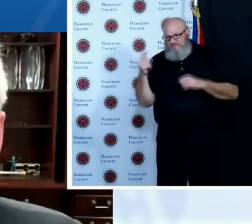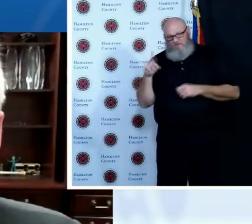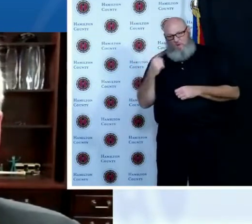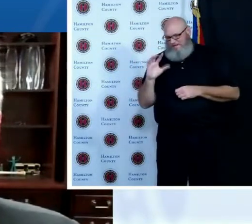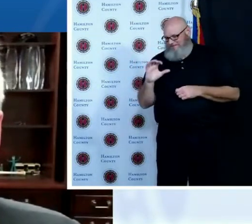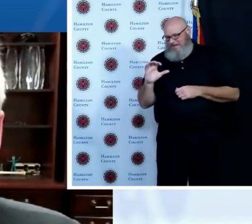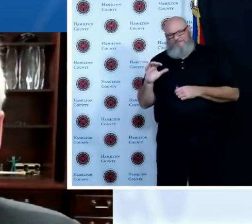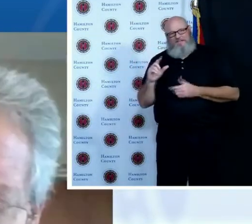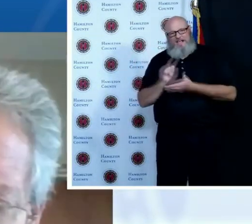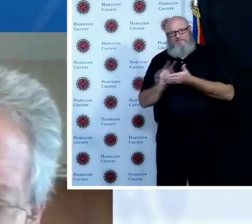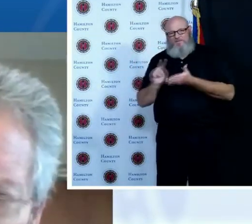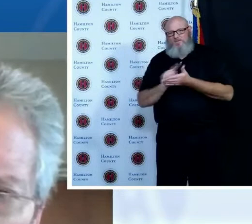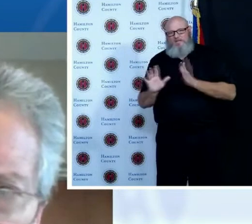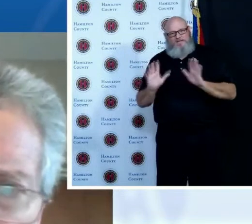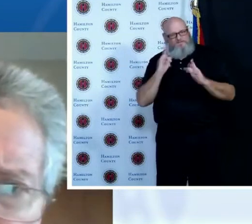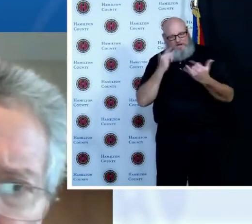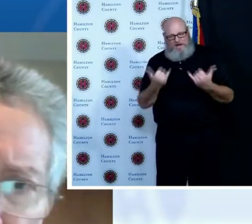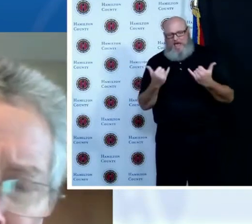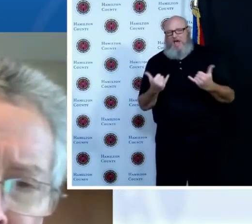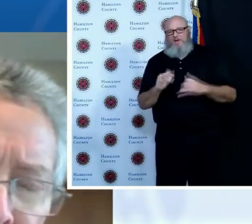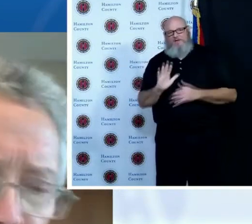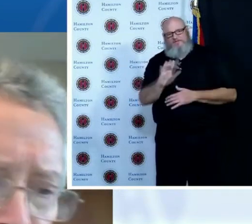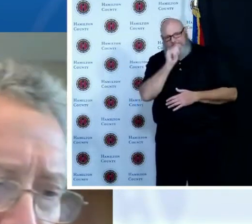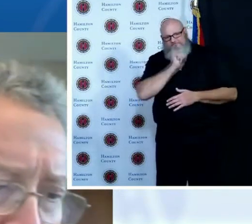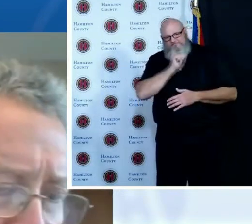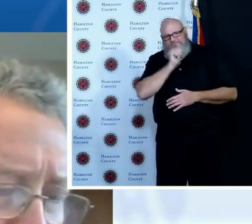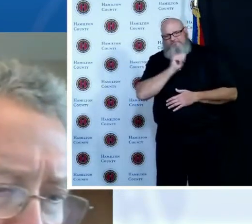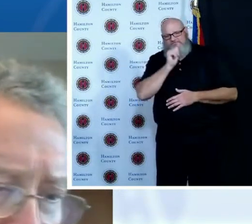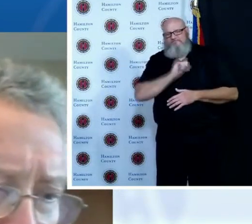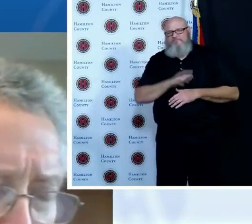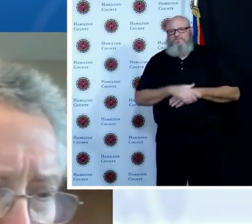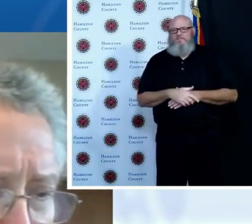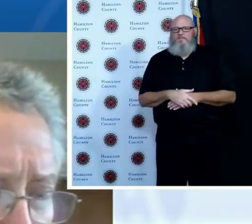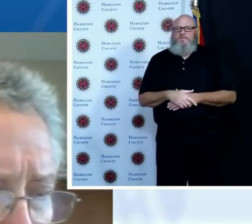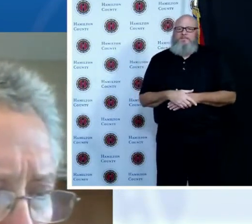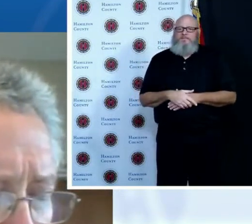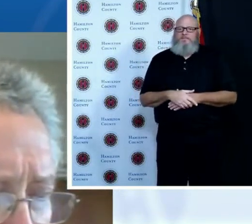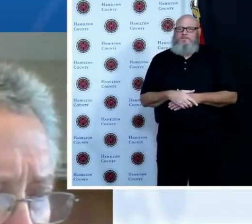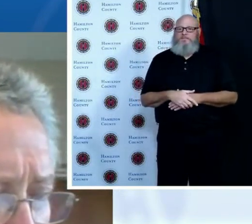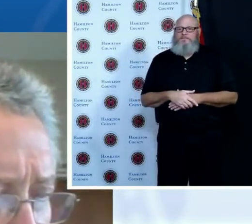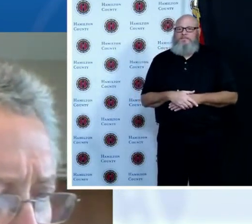and you know I've heard all the justification for this and all the arguments from from the Governor